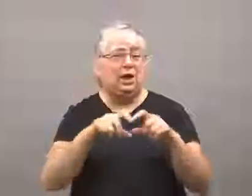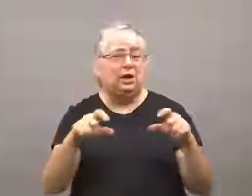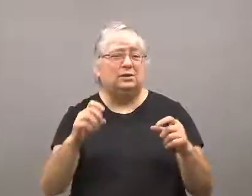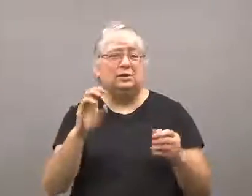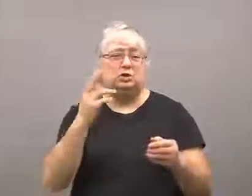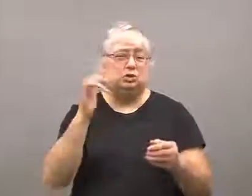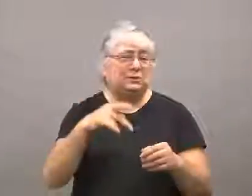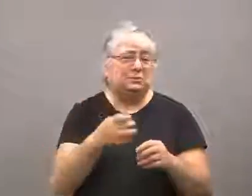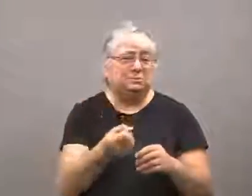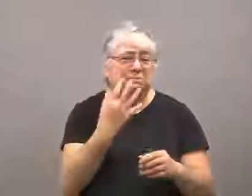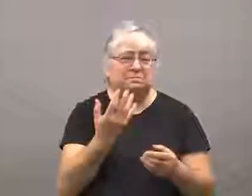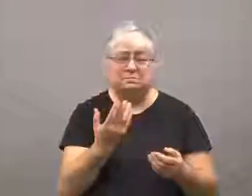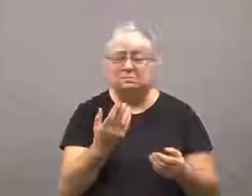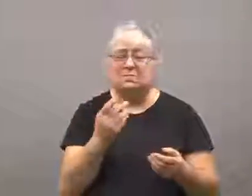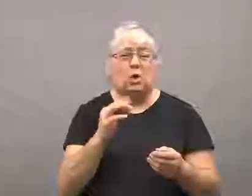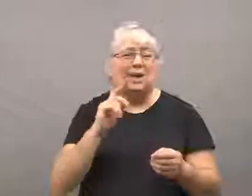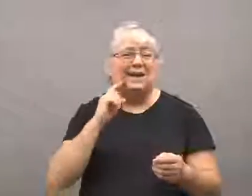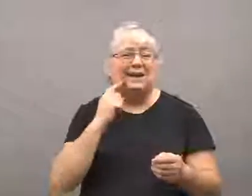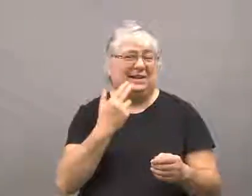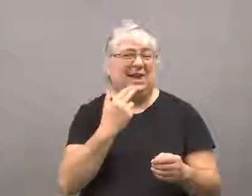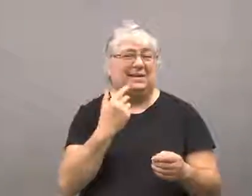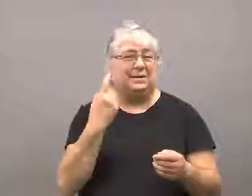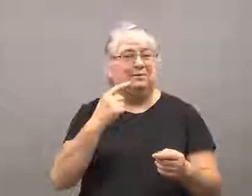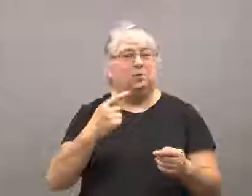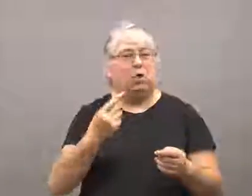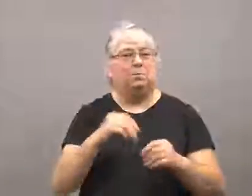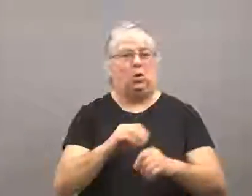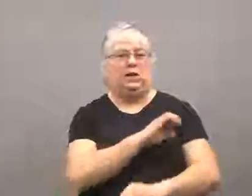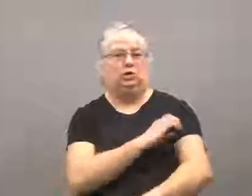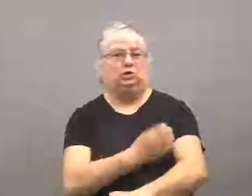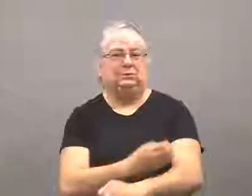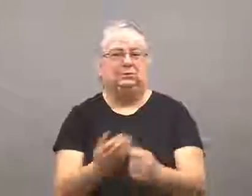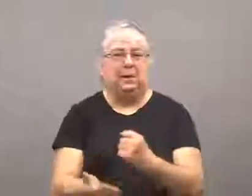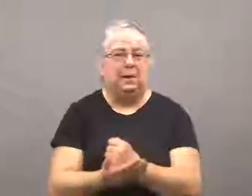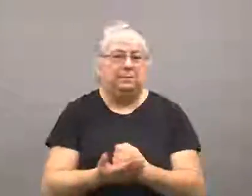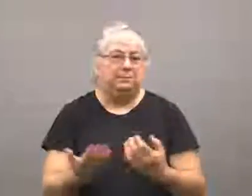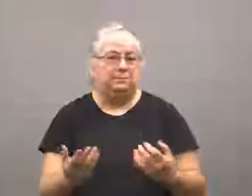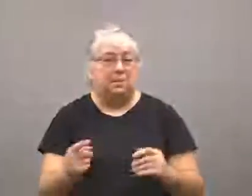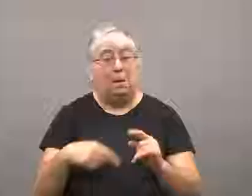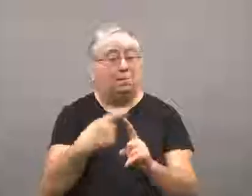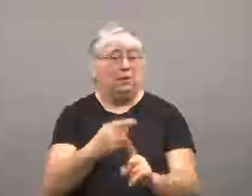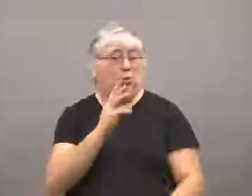chips or candy for energy.